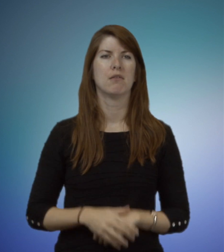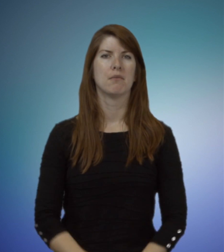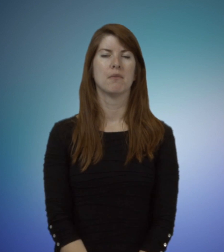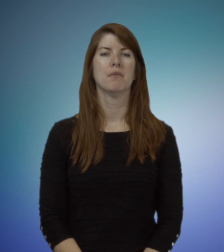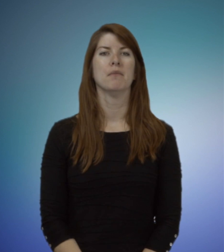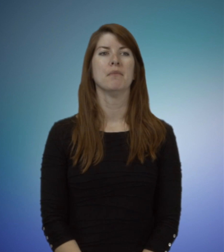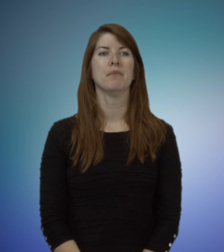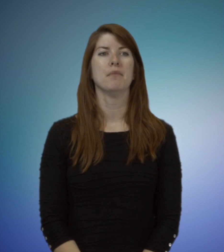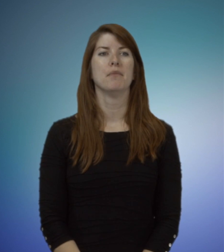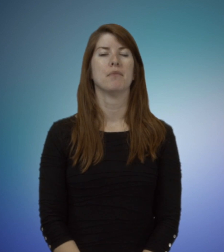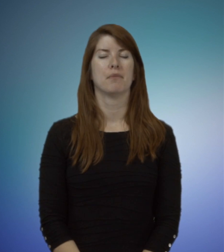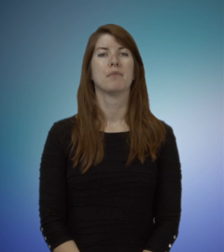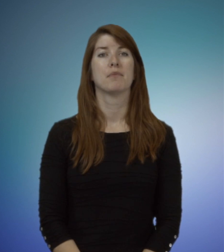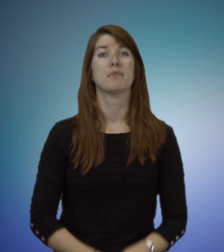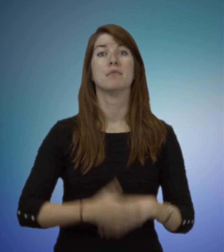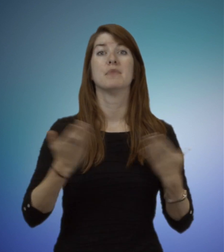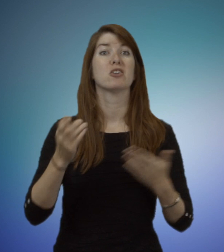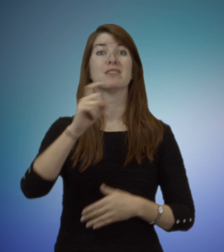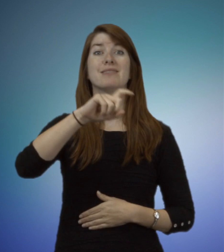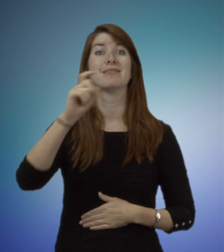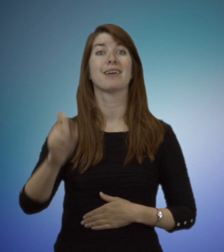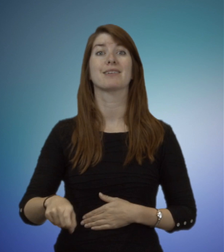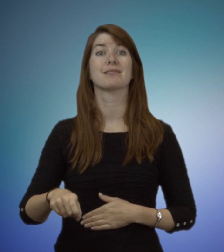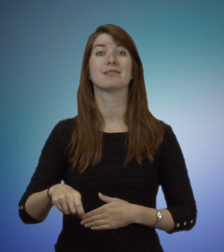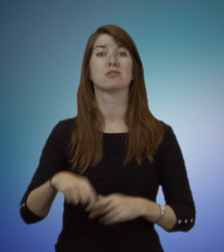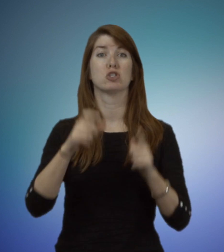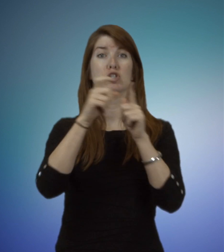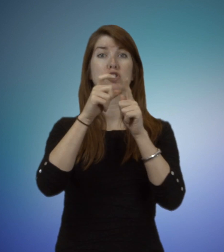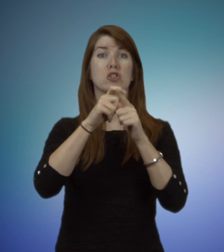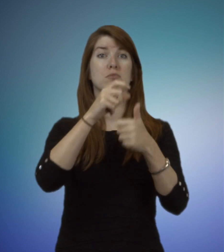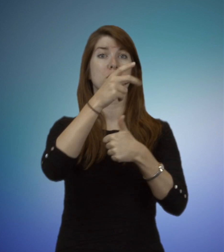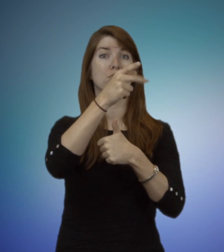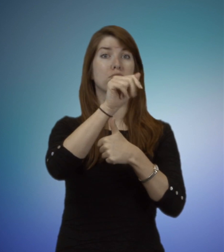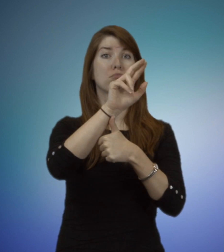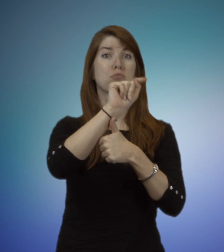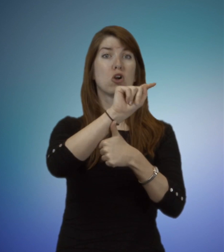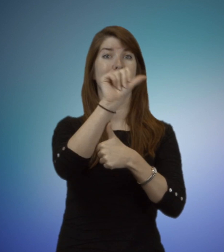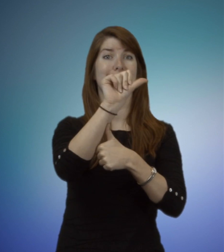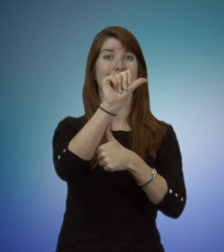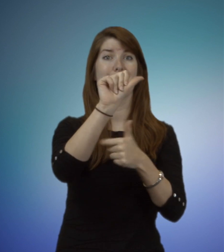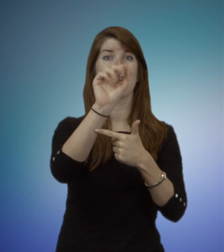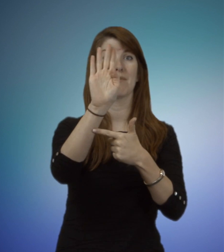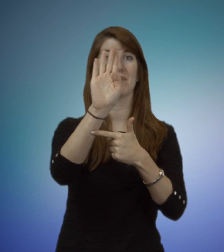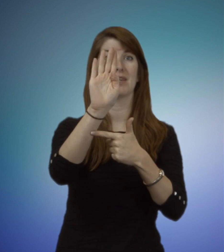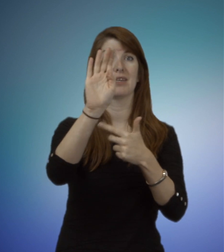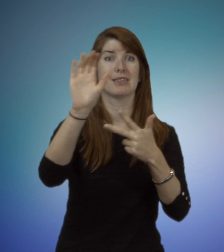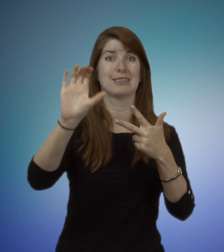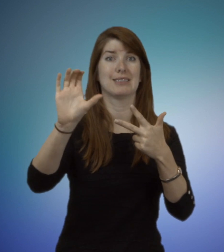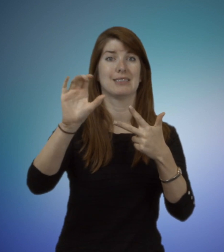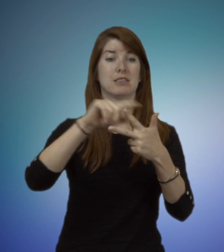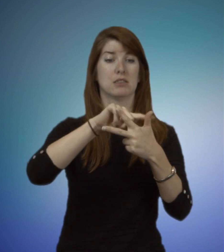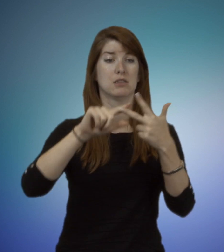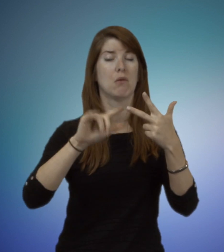Here in Texas, the terms Part A, Part B, and Part C were terms that were refer,